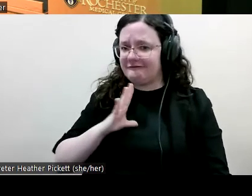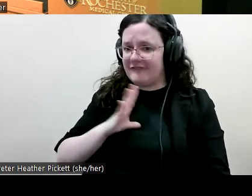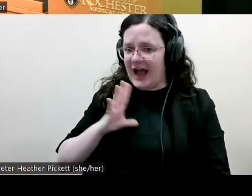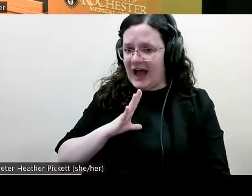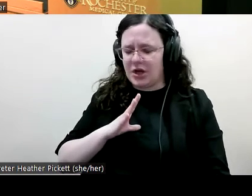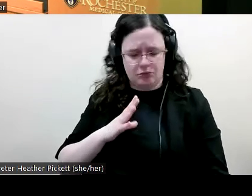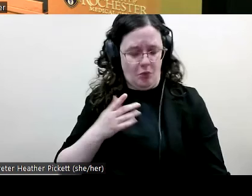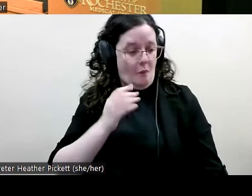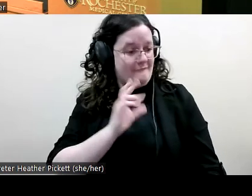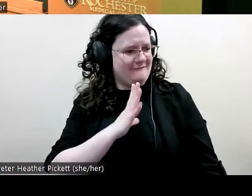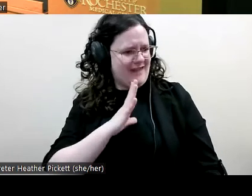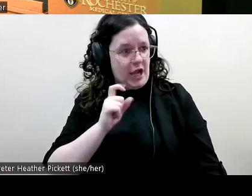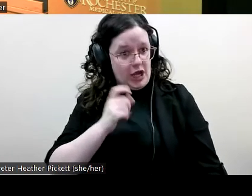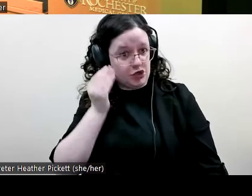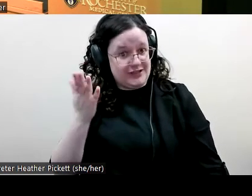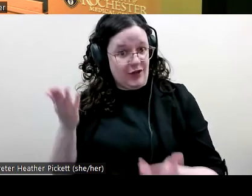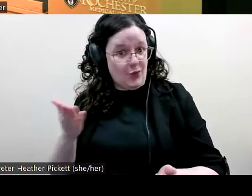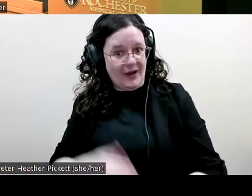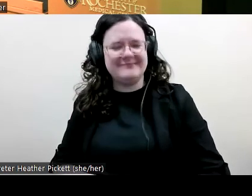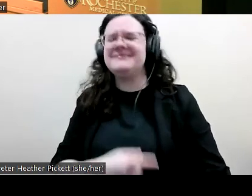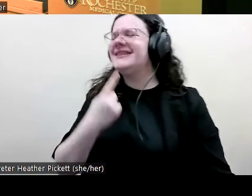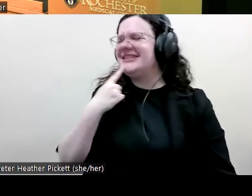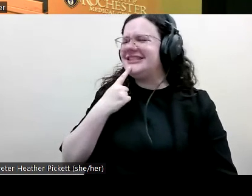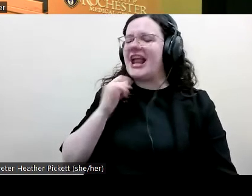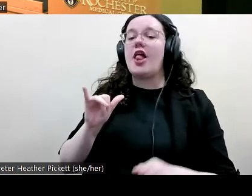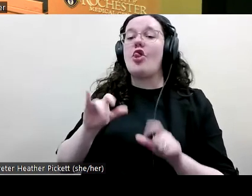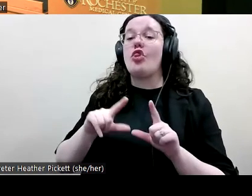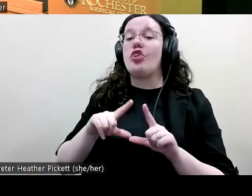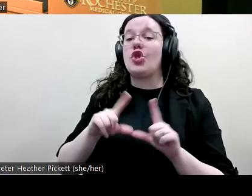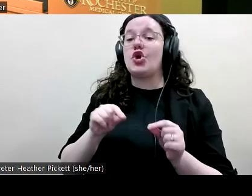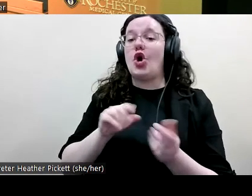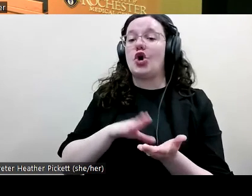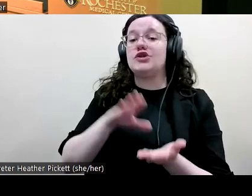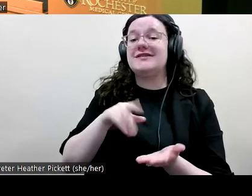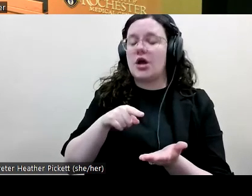so worn that you can't hardly play with them and they don't have my favorite pop and so